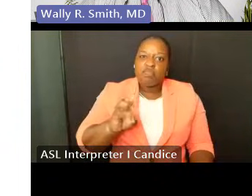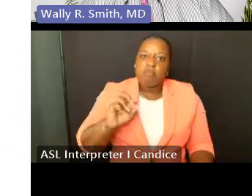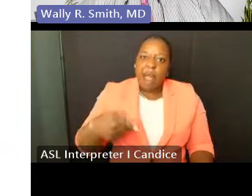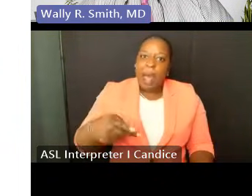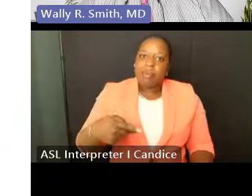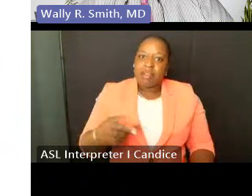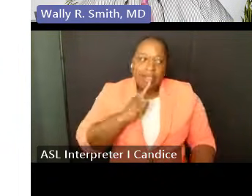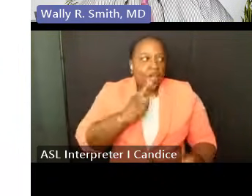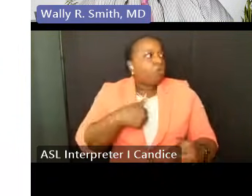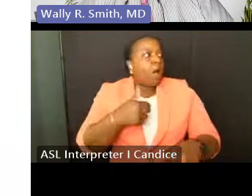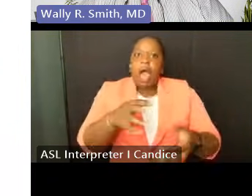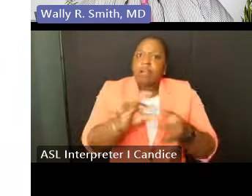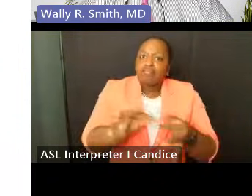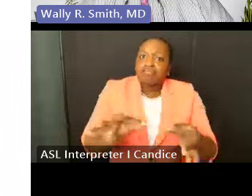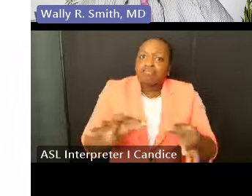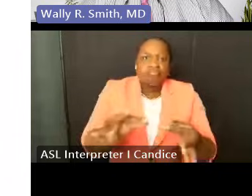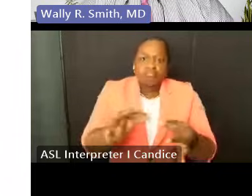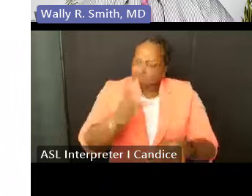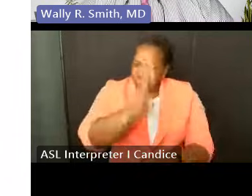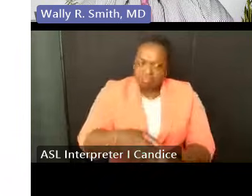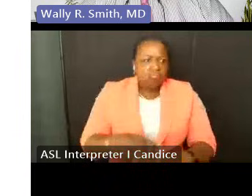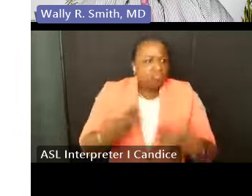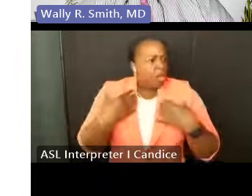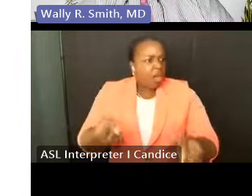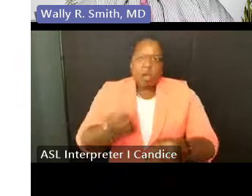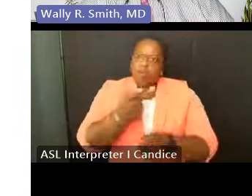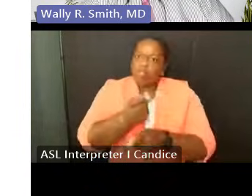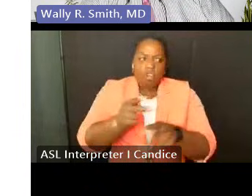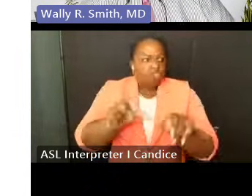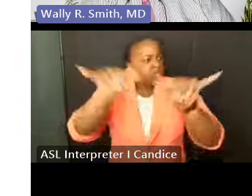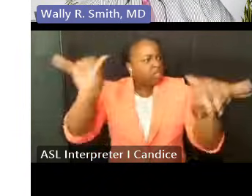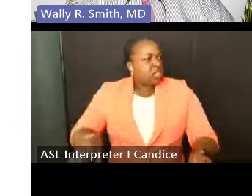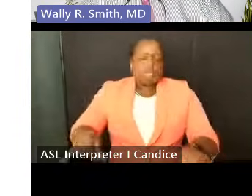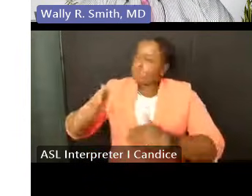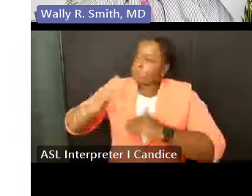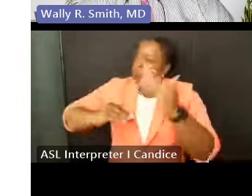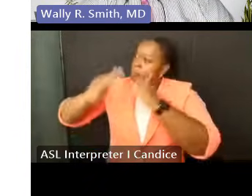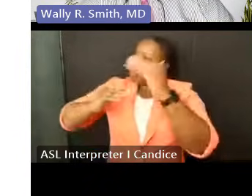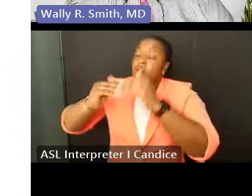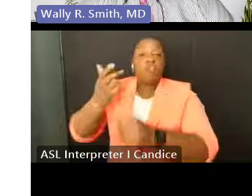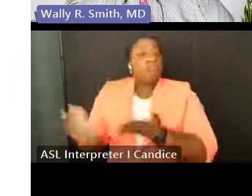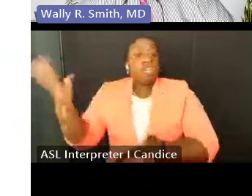refer to the fact that the healthcare system was built for the rich and not for the poor. I refer